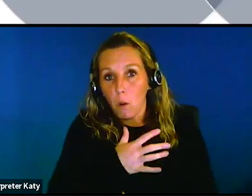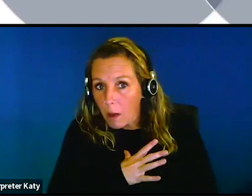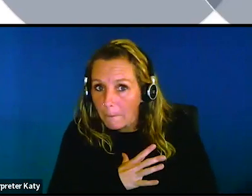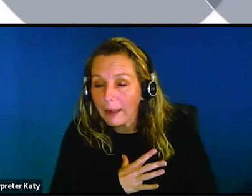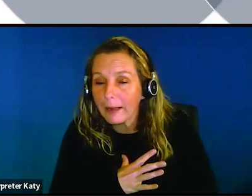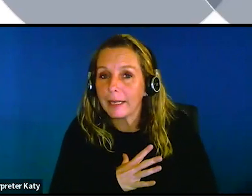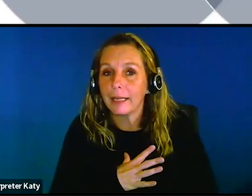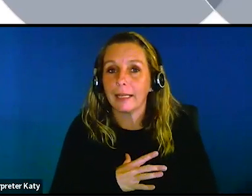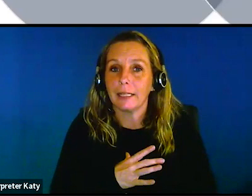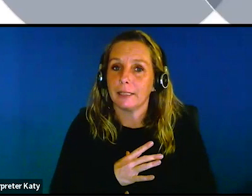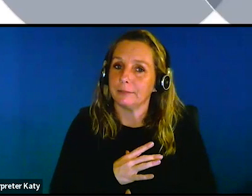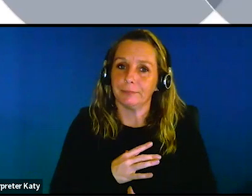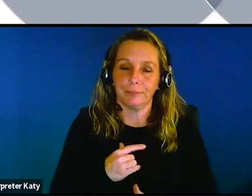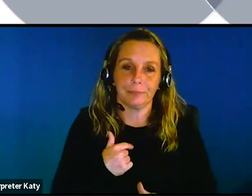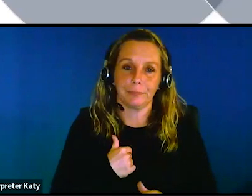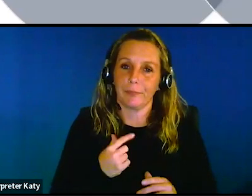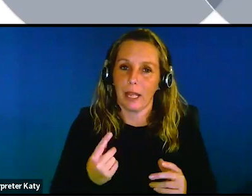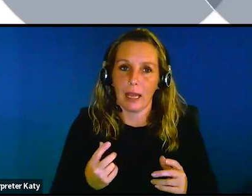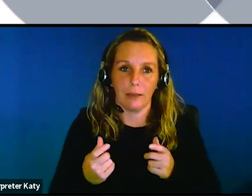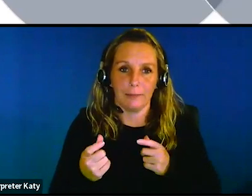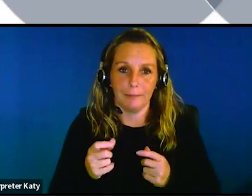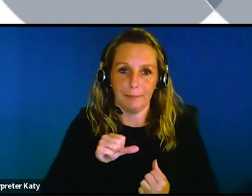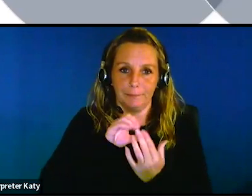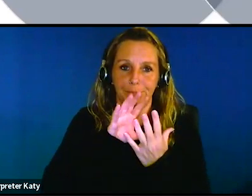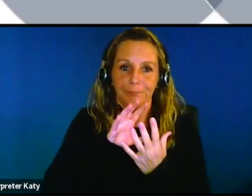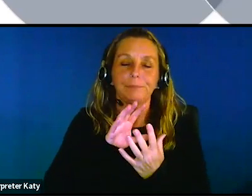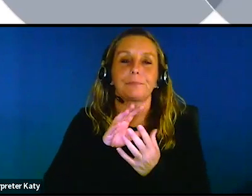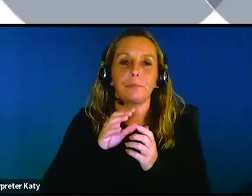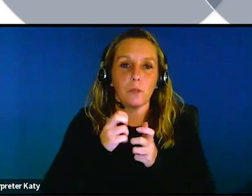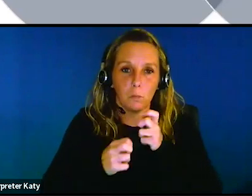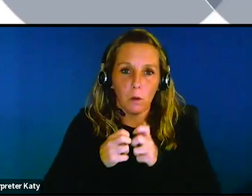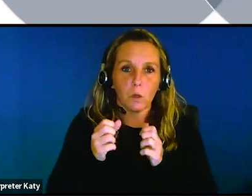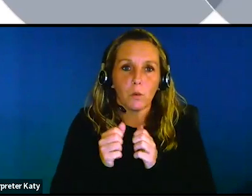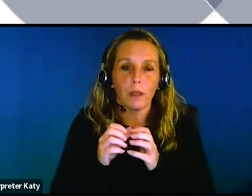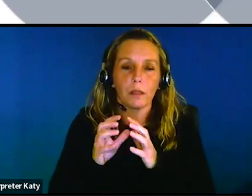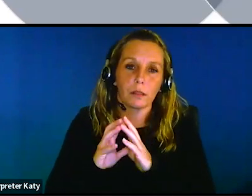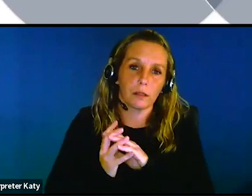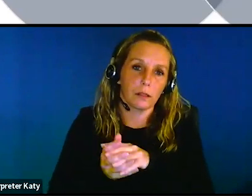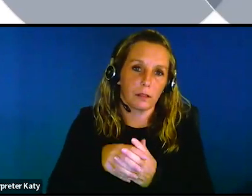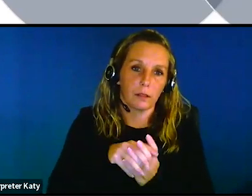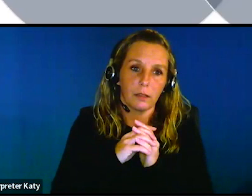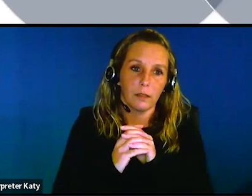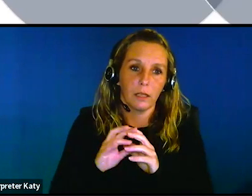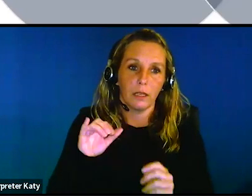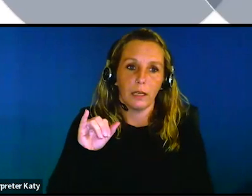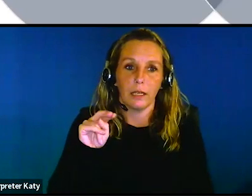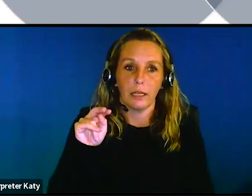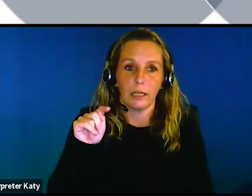I'm I am dealing with the issues of the intersectionality of these two oppressions.